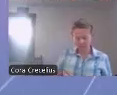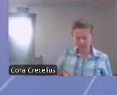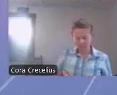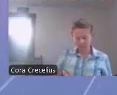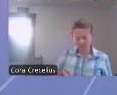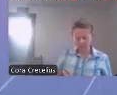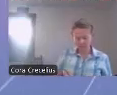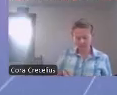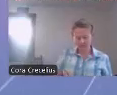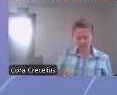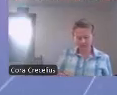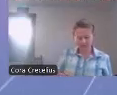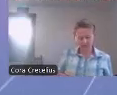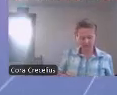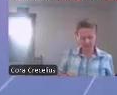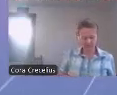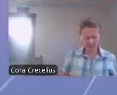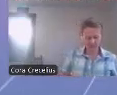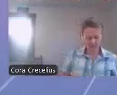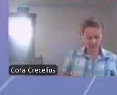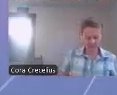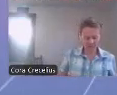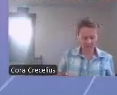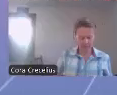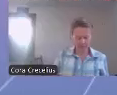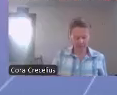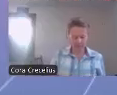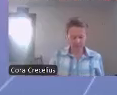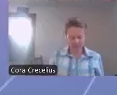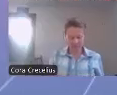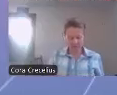And one caveat I'd like to make is this research ethics training